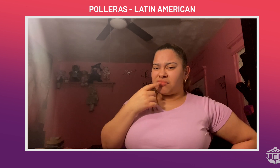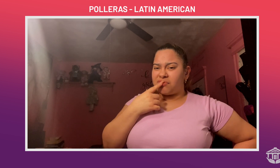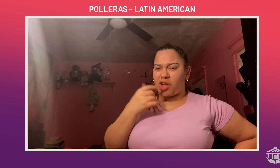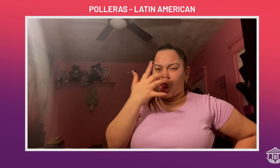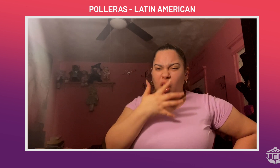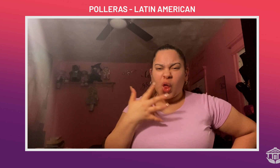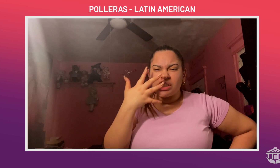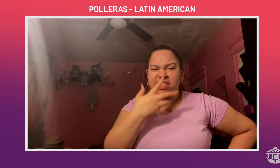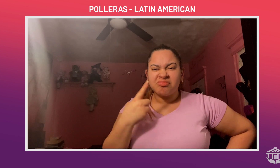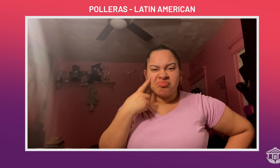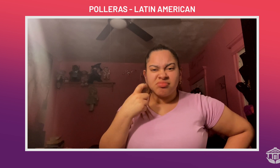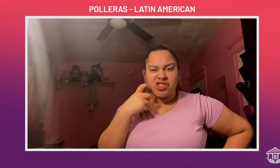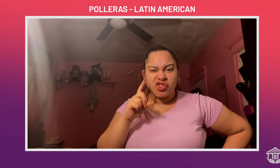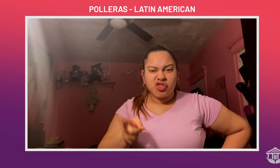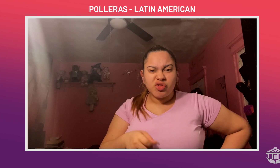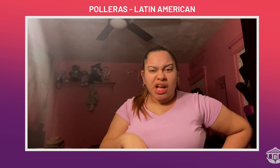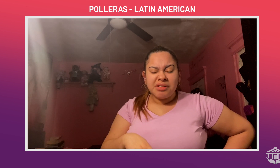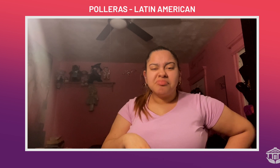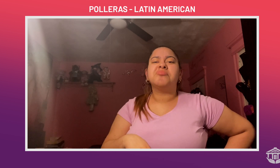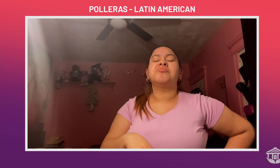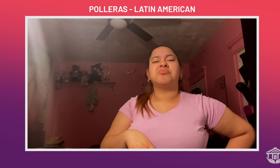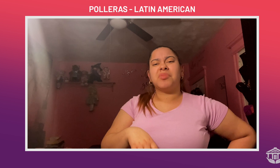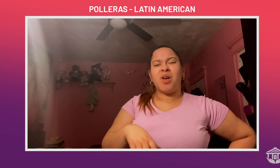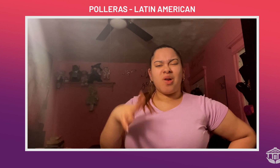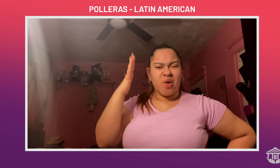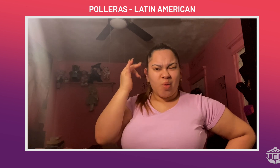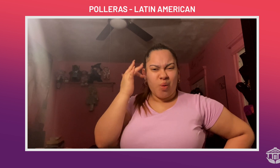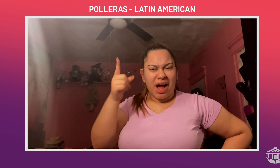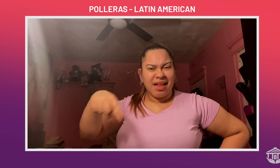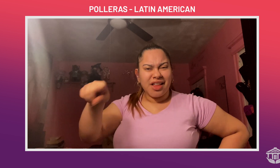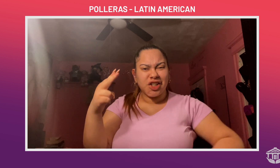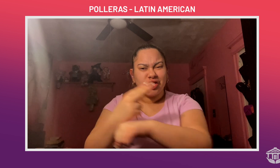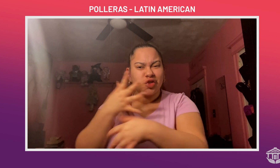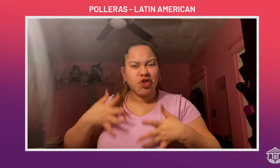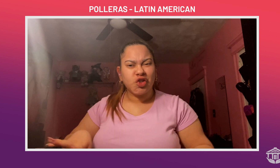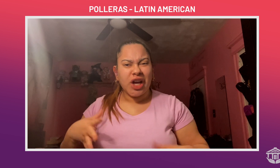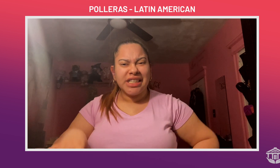right? That’s because they’re traditionally worn for specific events.